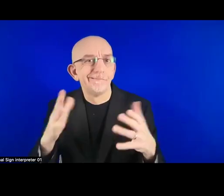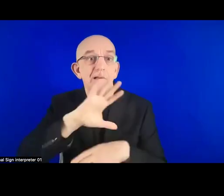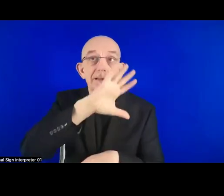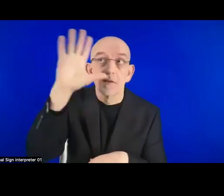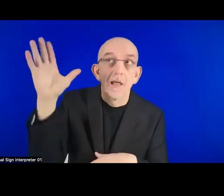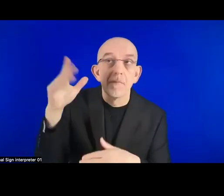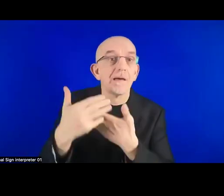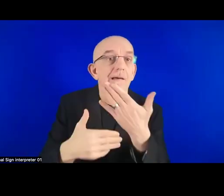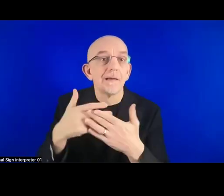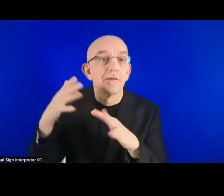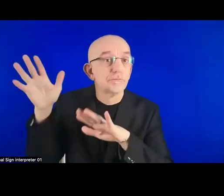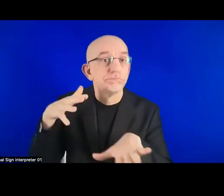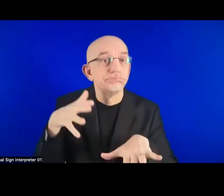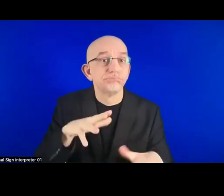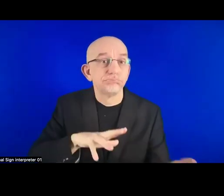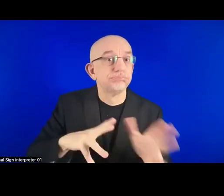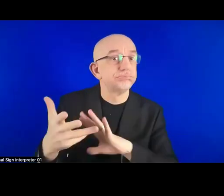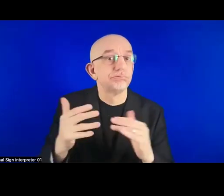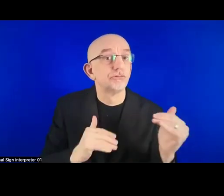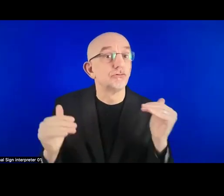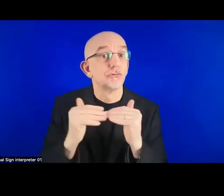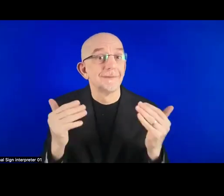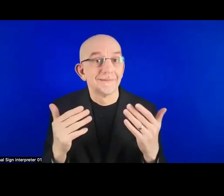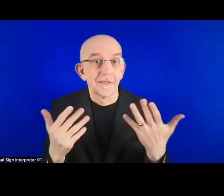often at the intersection of gender, disability and aging. As we see the potential